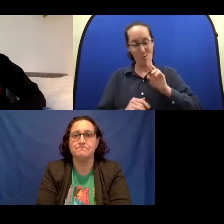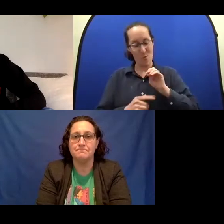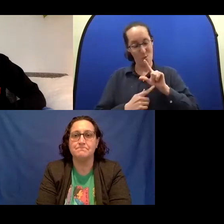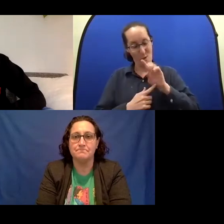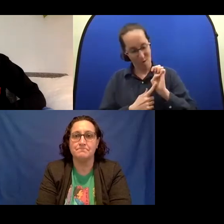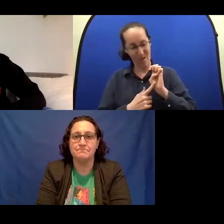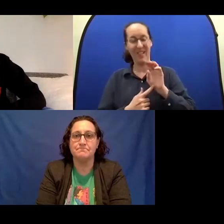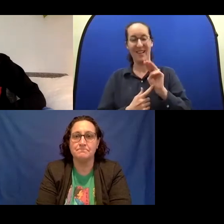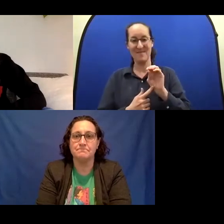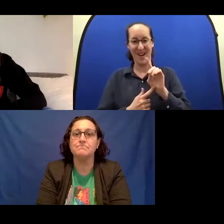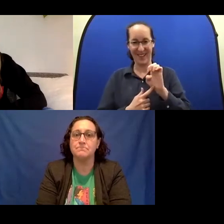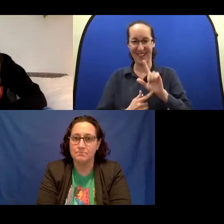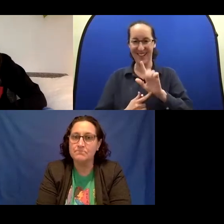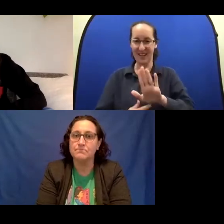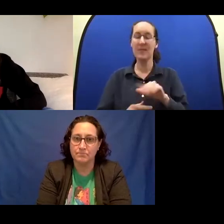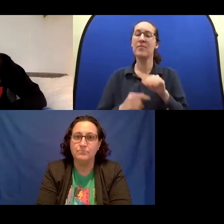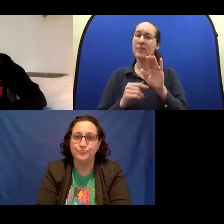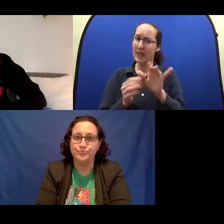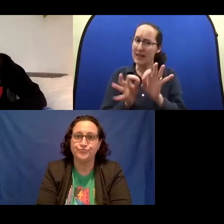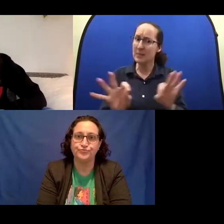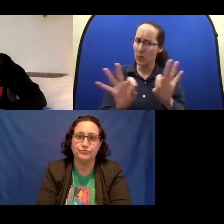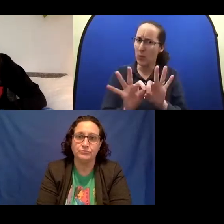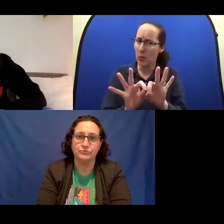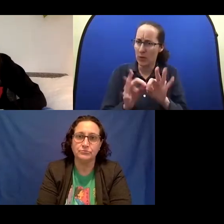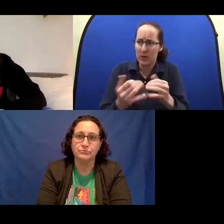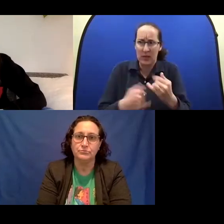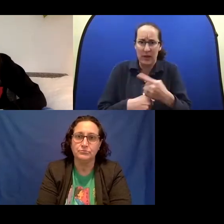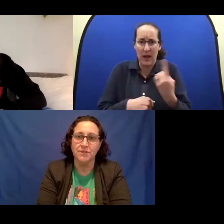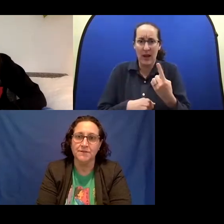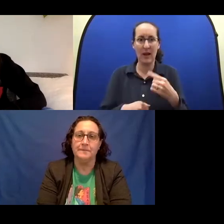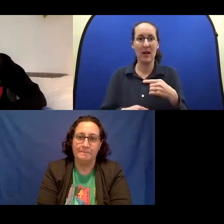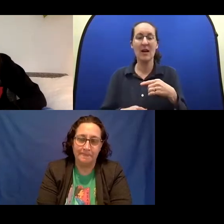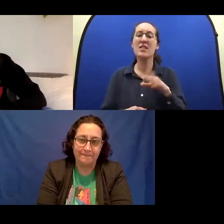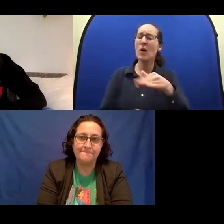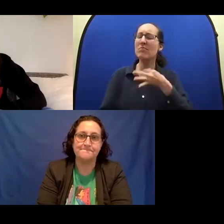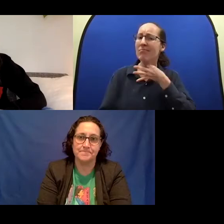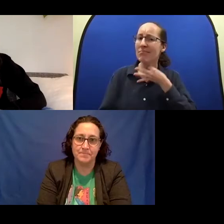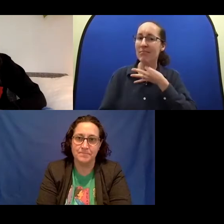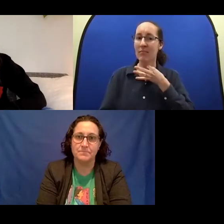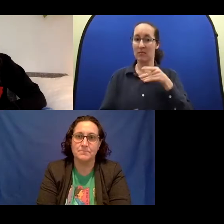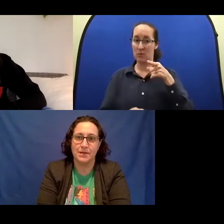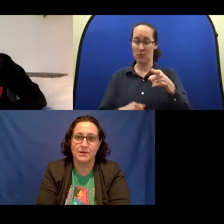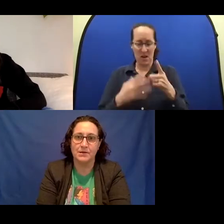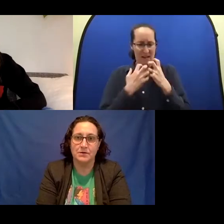and we're wondering if being a feminist impacts your teaching at all and also if you see